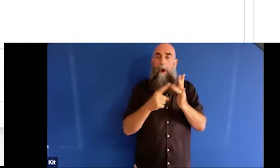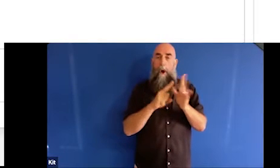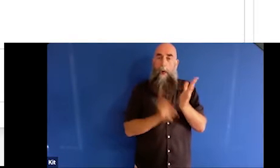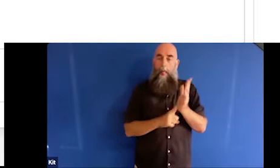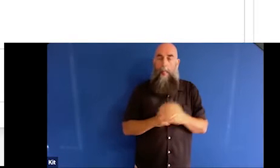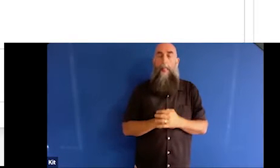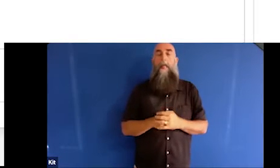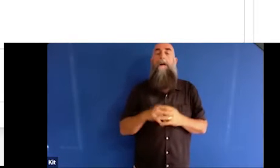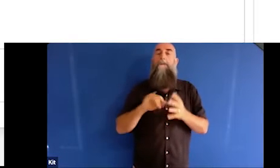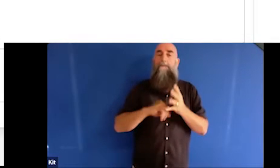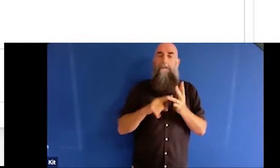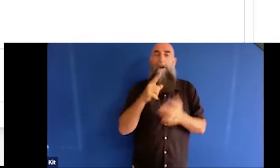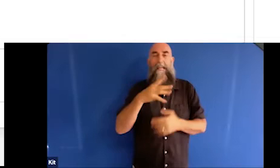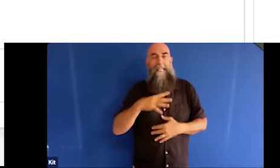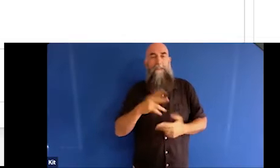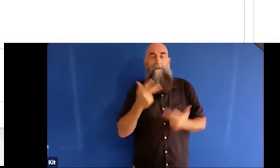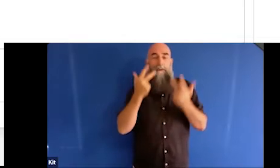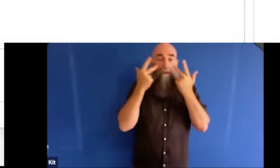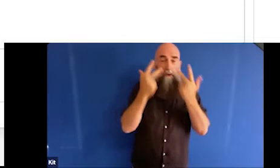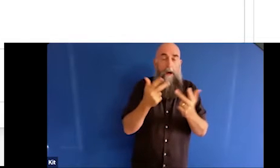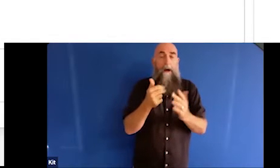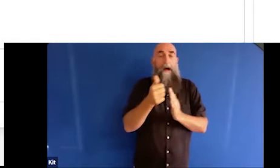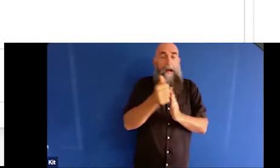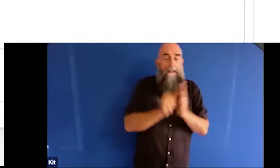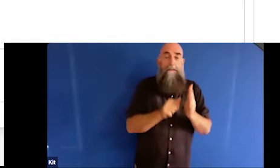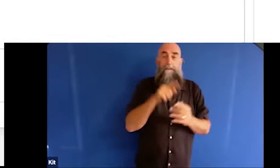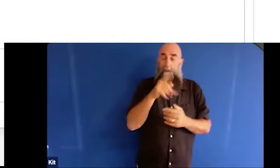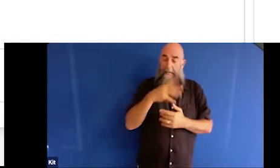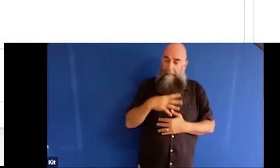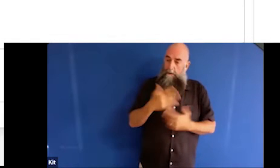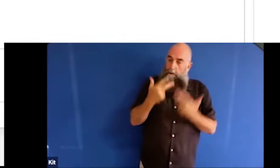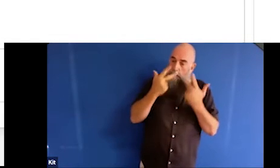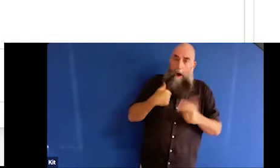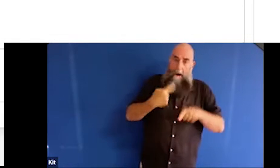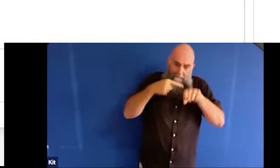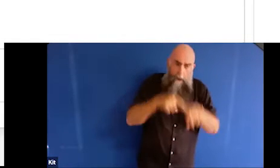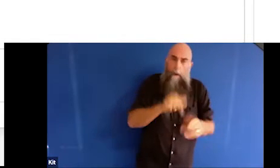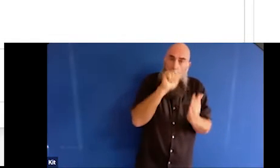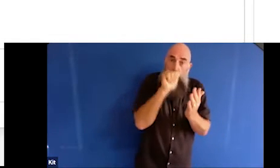Indigenous artists, it needs to be really clear you're adhering to the protocols about that. There